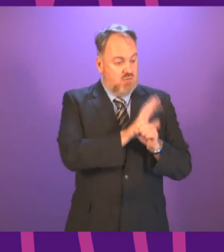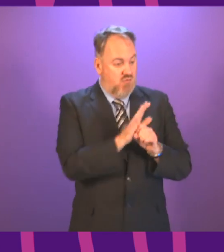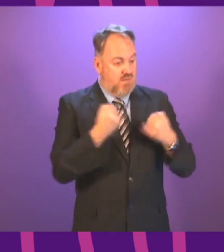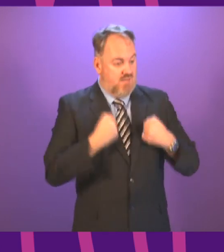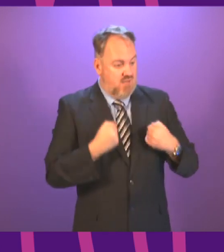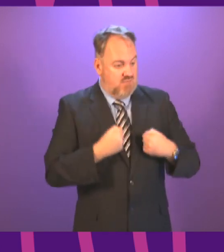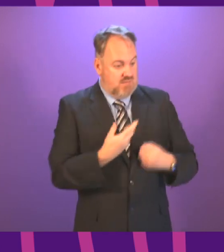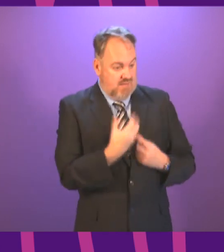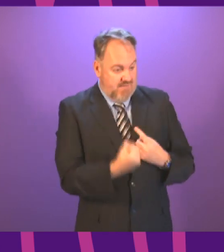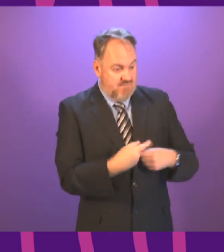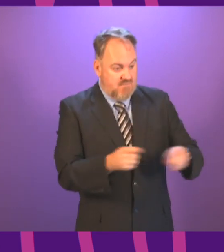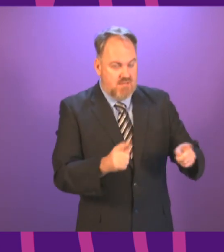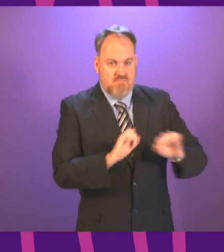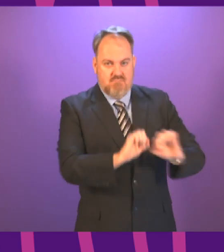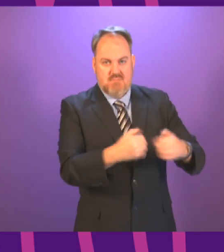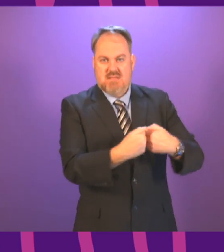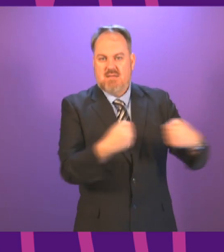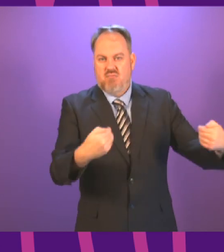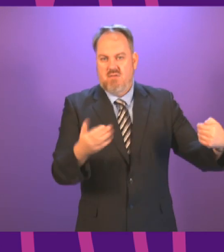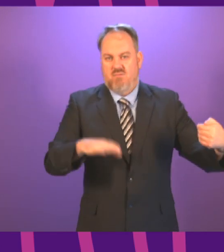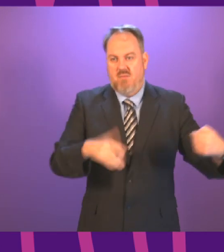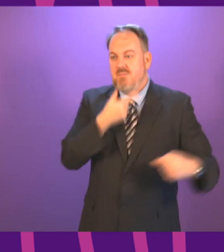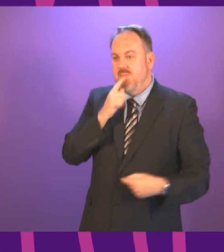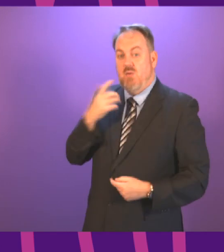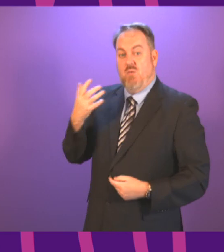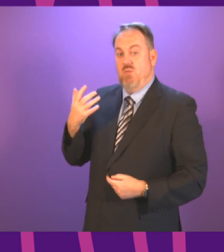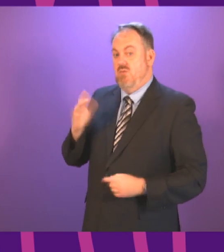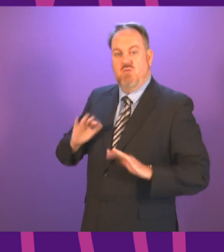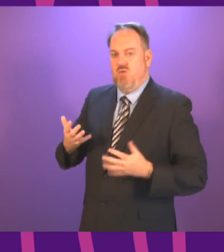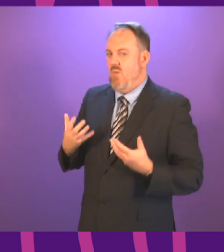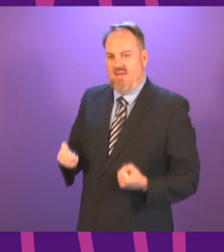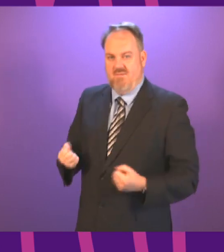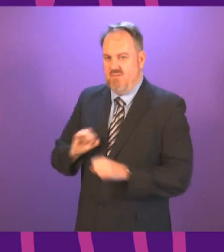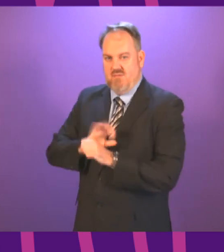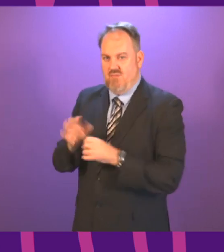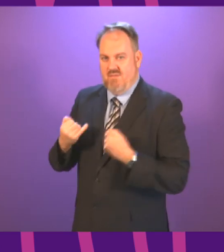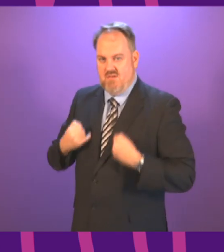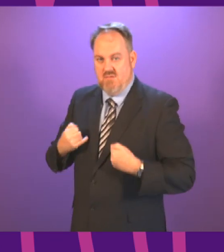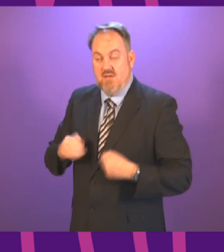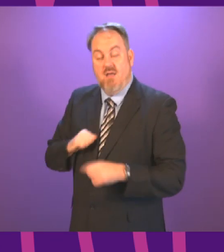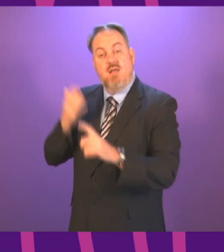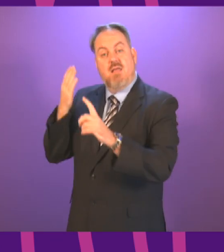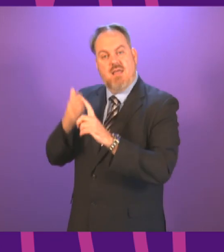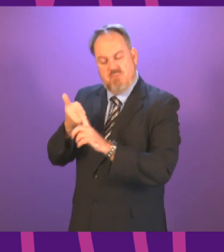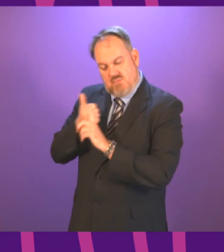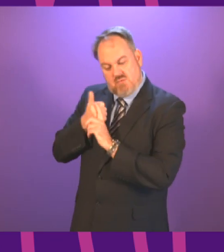Covid. We are also working hard to ensure that the capacity of our national health service